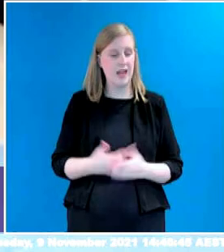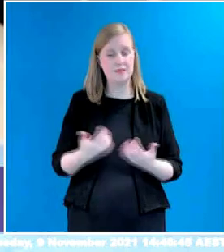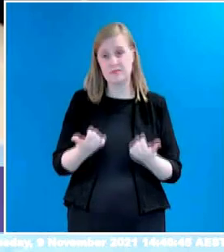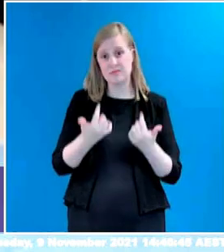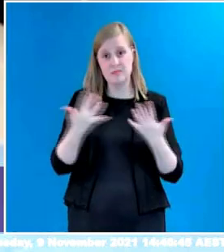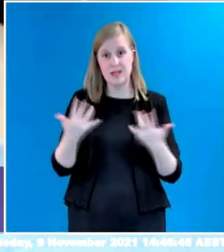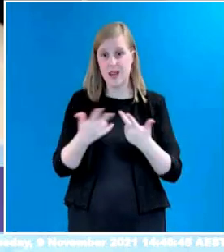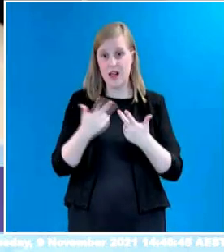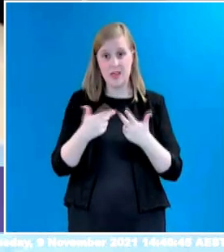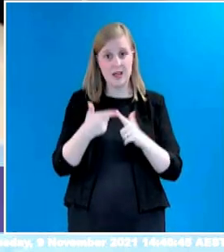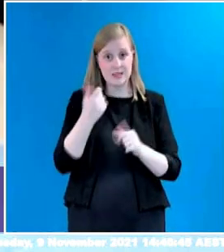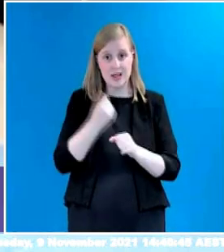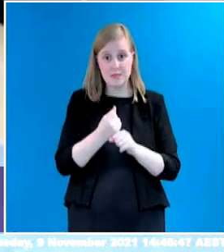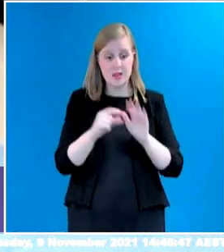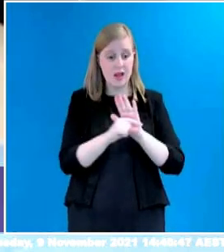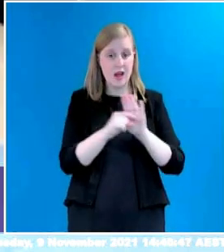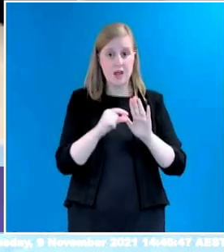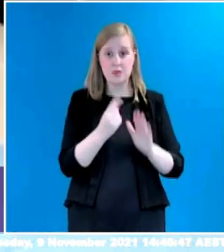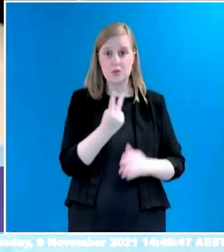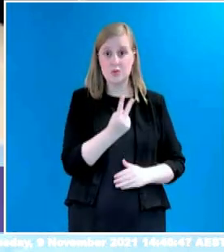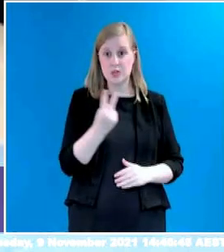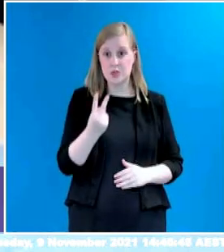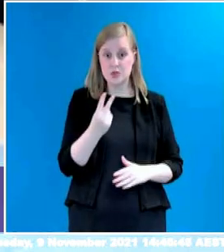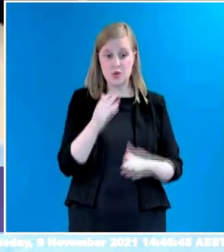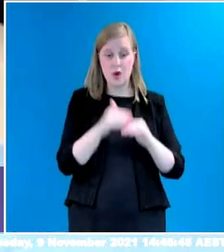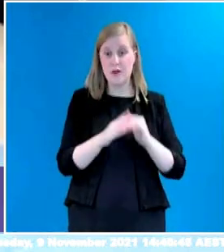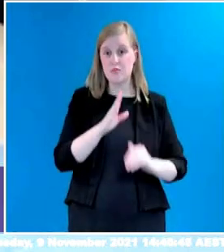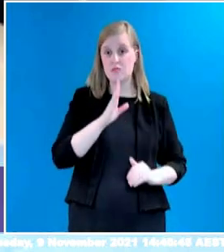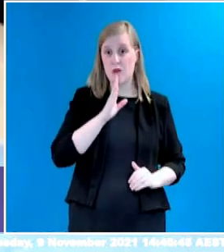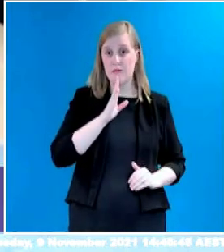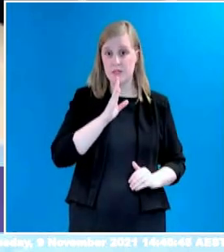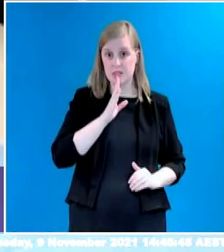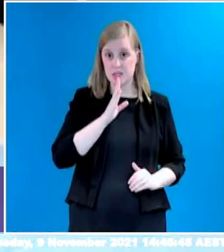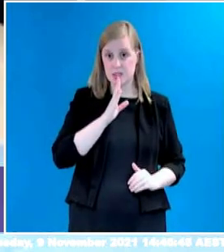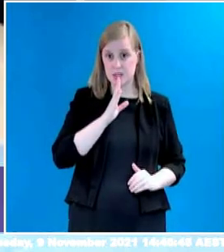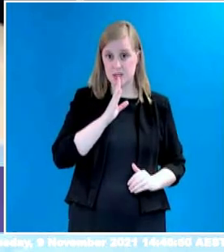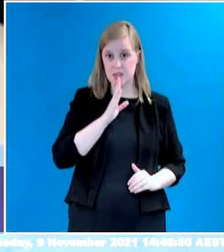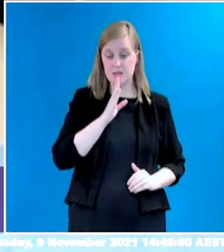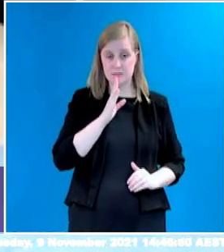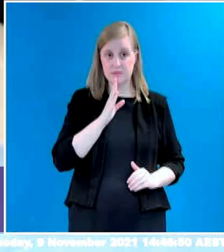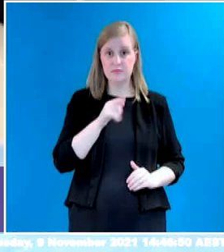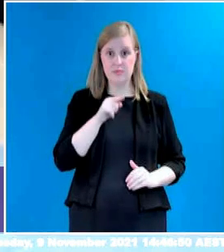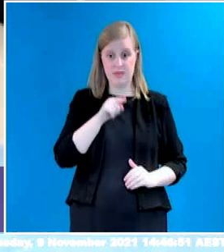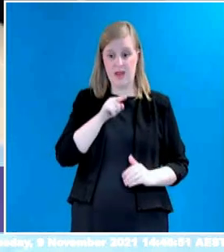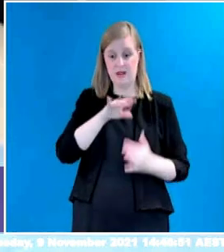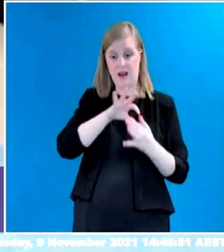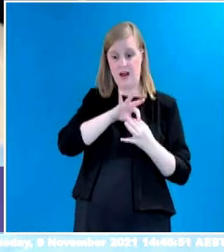For example, article 22, the Privacy Act, applies in that instance.